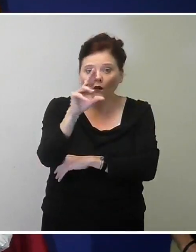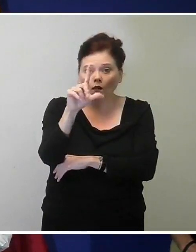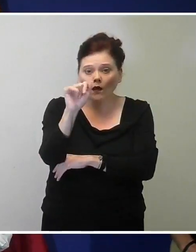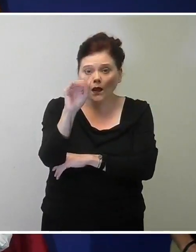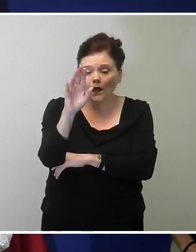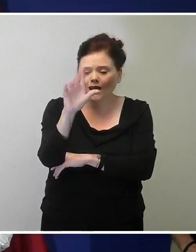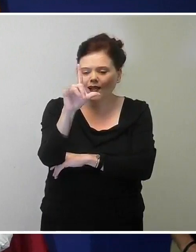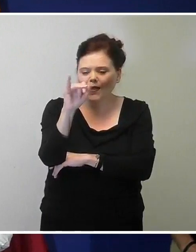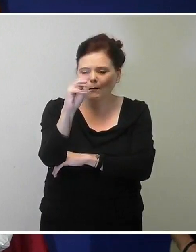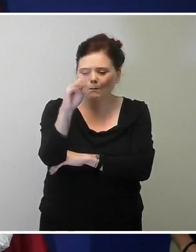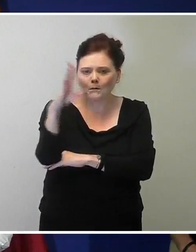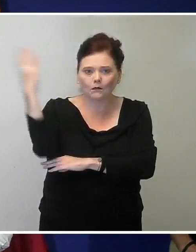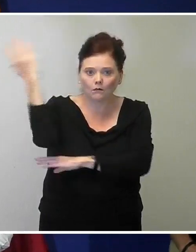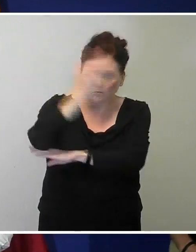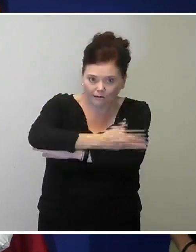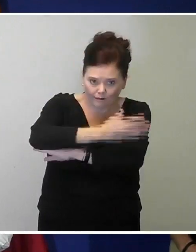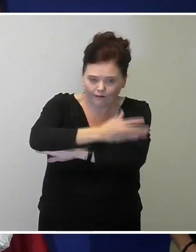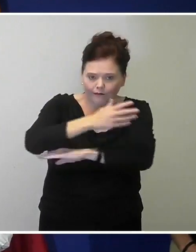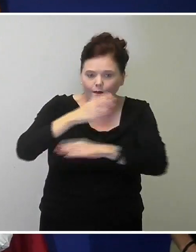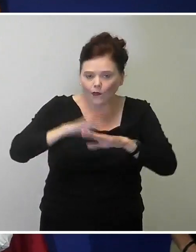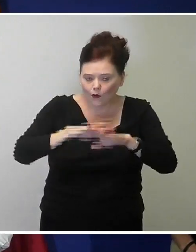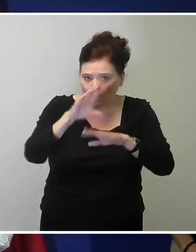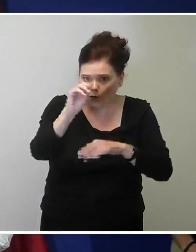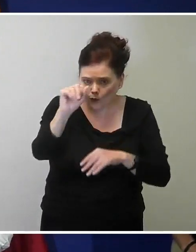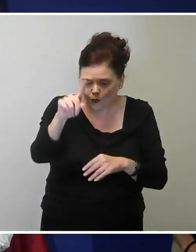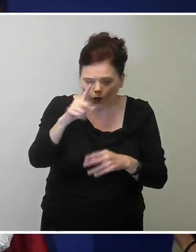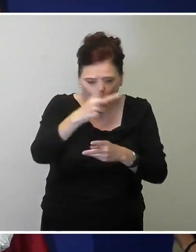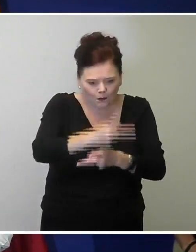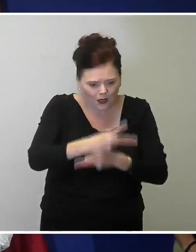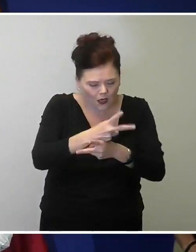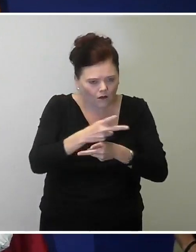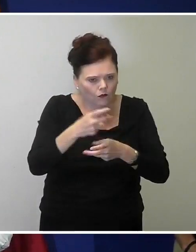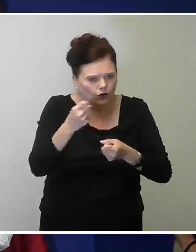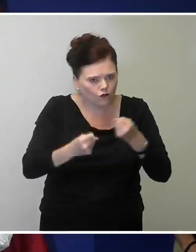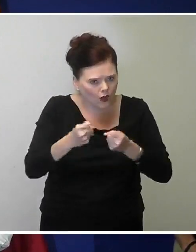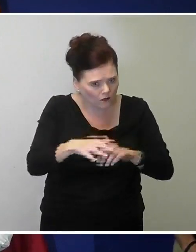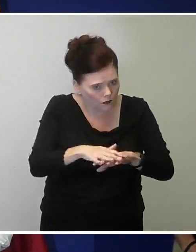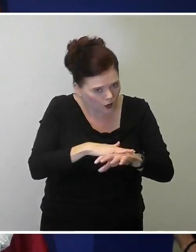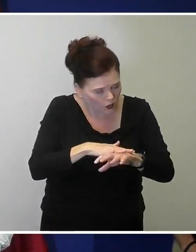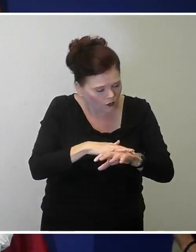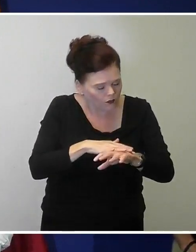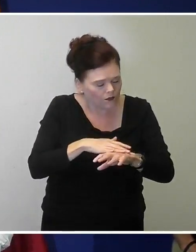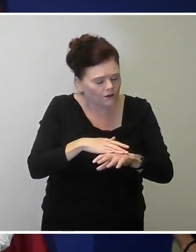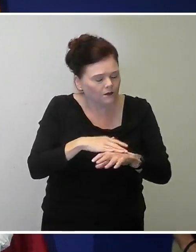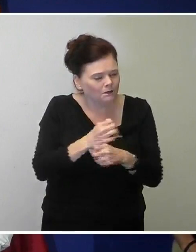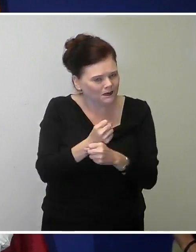STILL HAVE DOWNED TREES. DOWNED LIMBS IN THE ROAD. KEEP THAT IN MIND AS YOU ARE